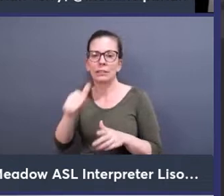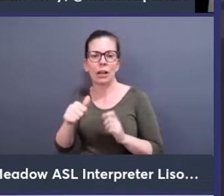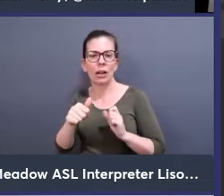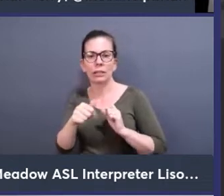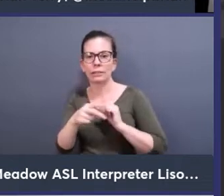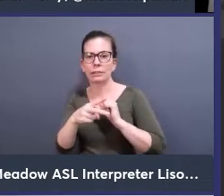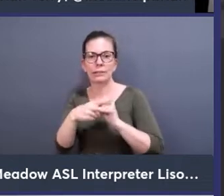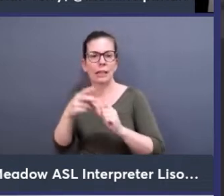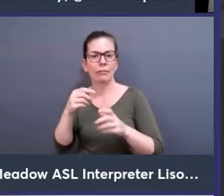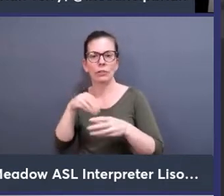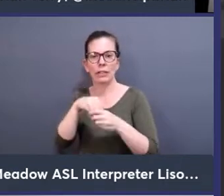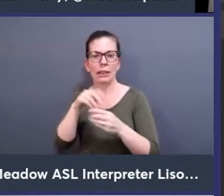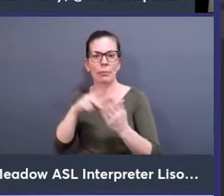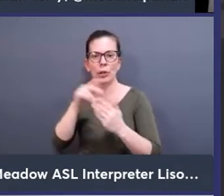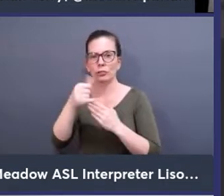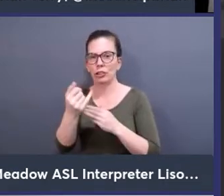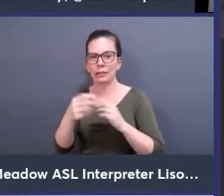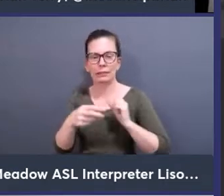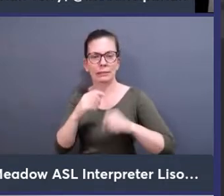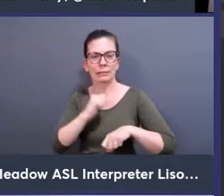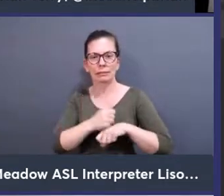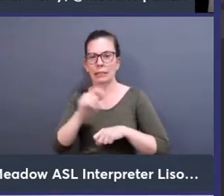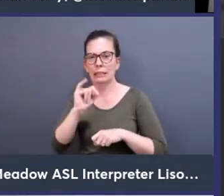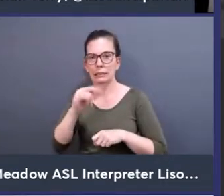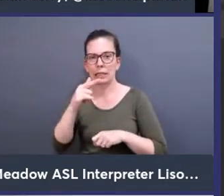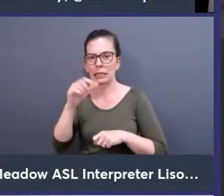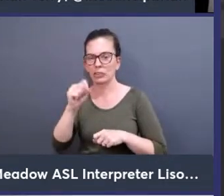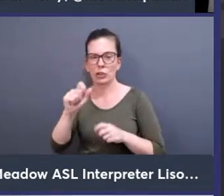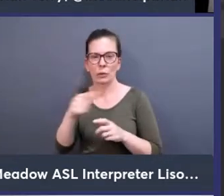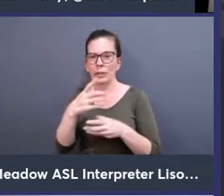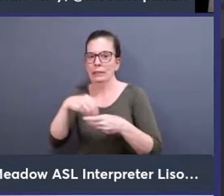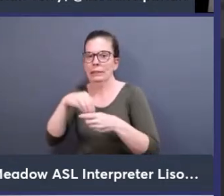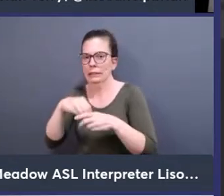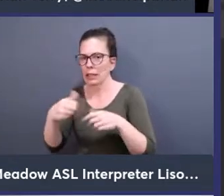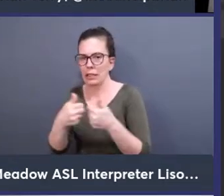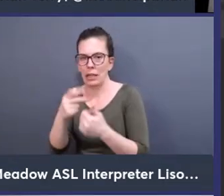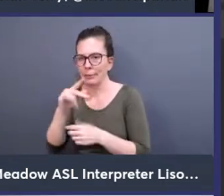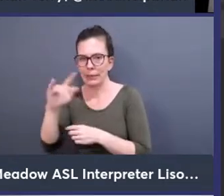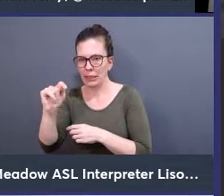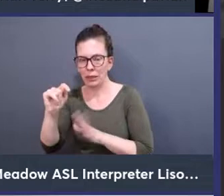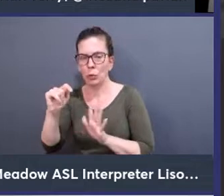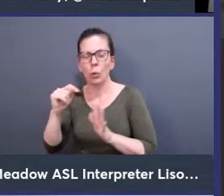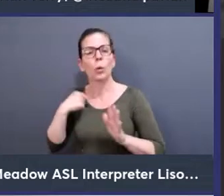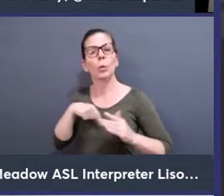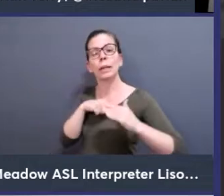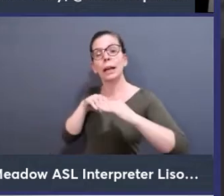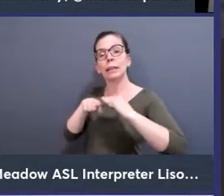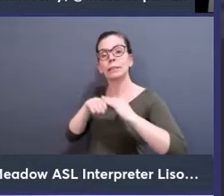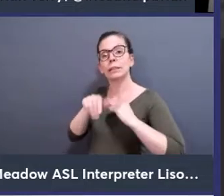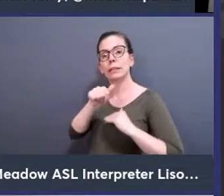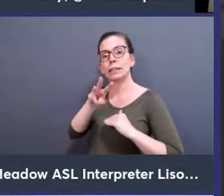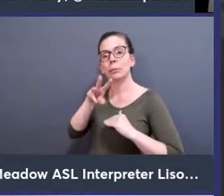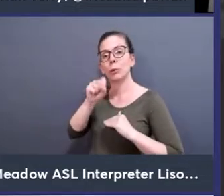of the project setting, so anywhere inside GameKit. We access the AWS credentials in the save file